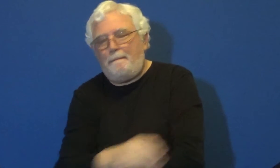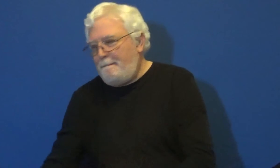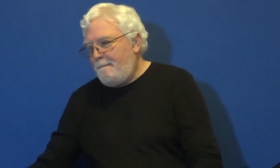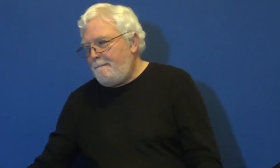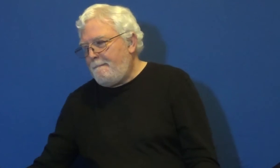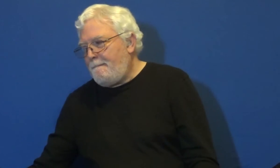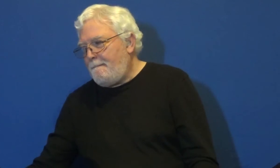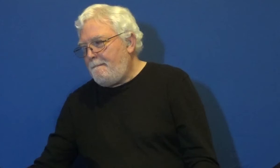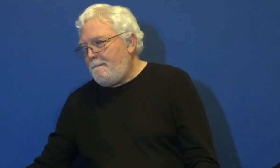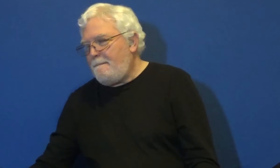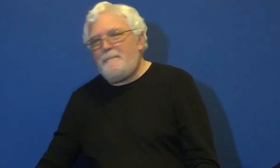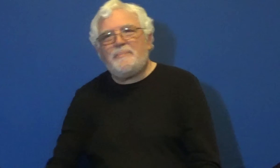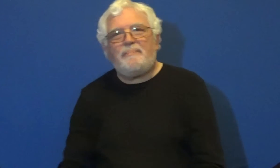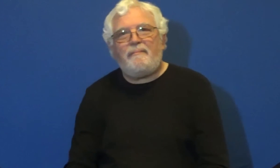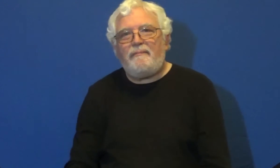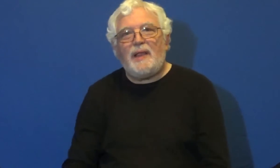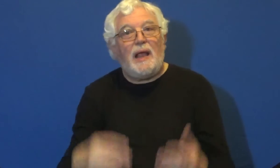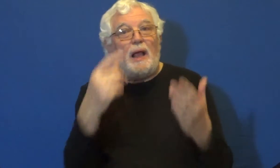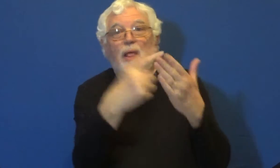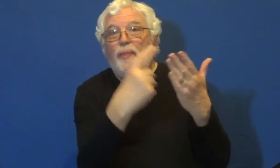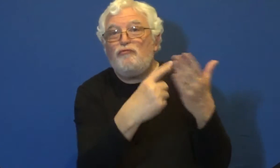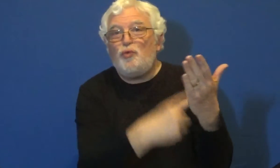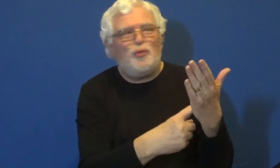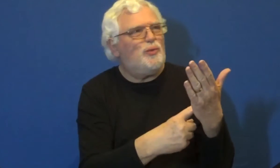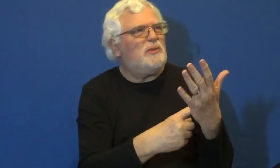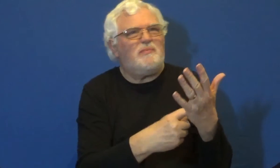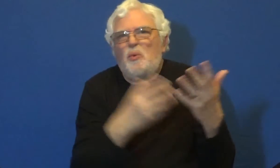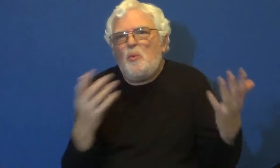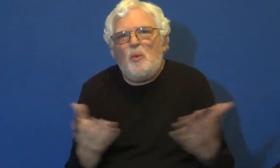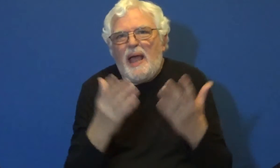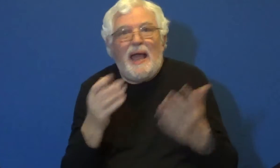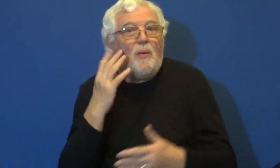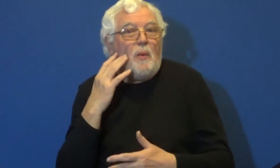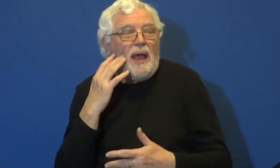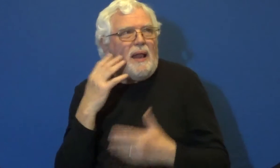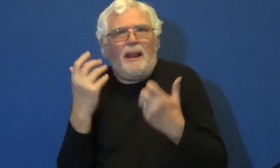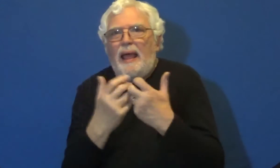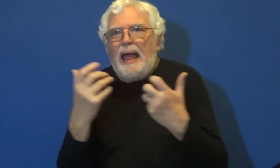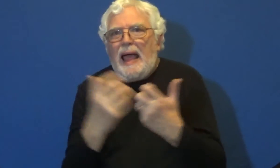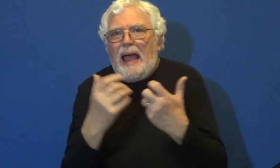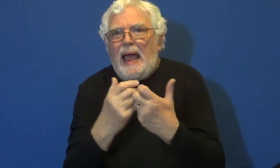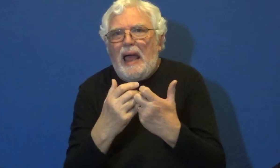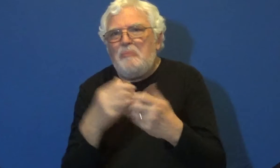and the rules of where, when and how events take place.